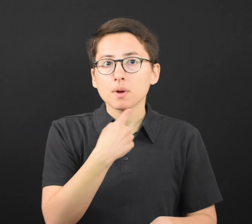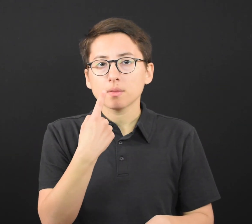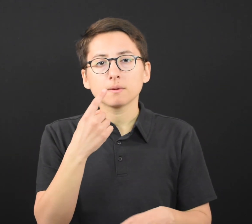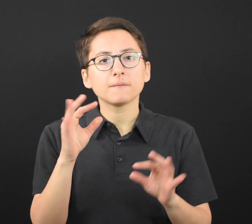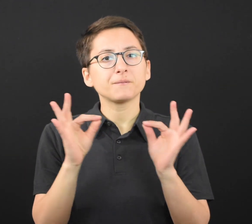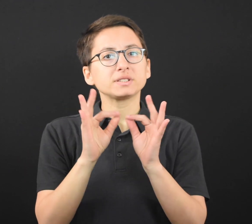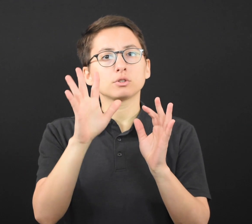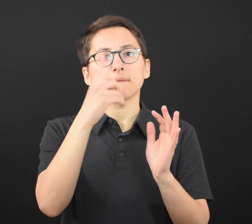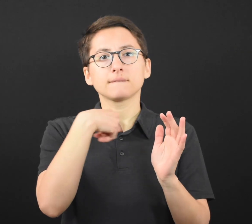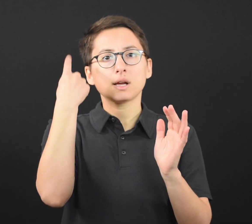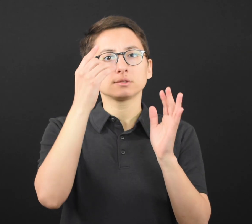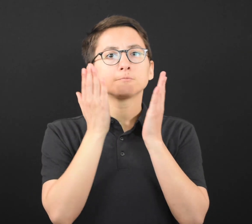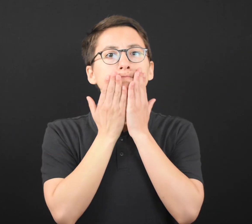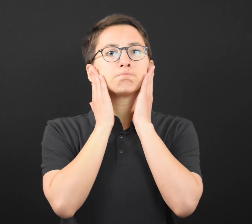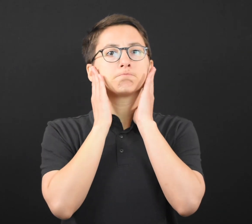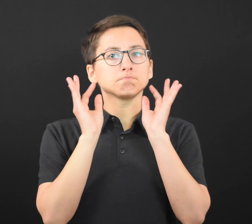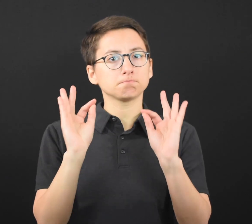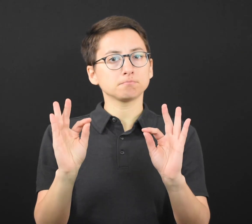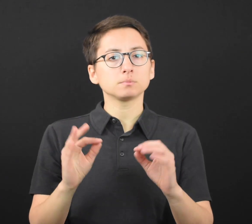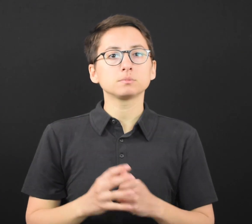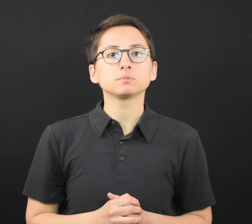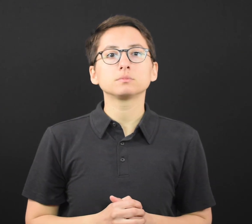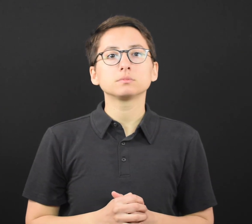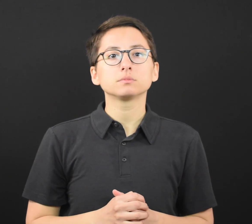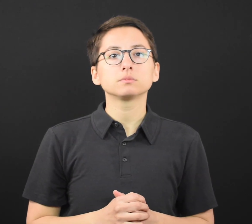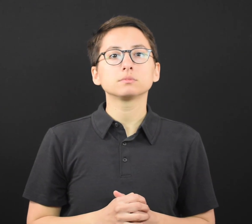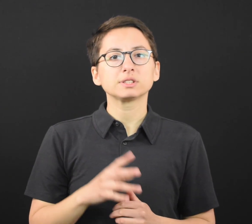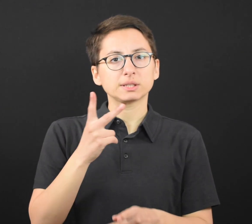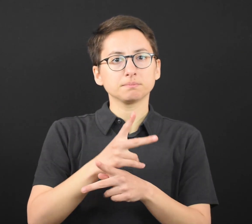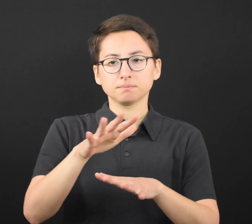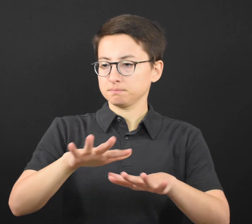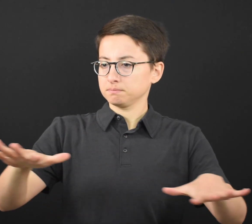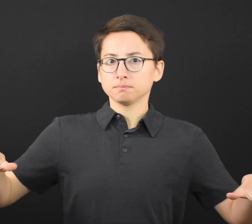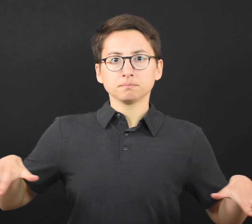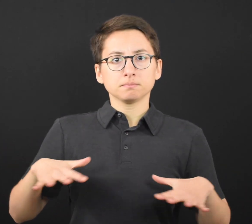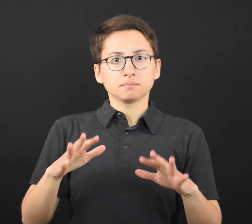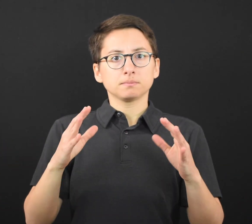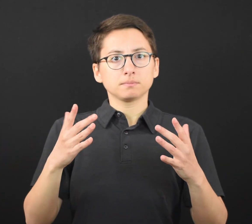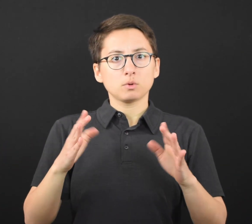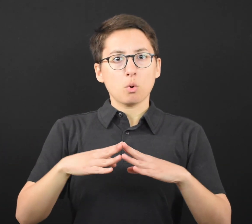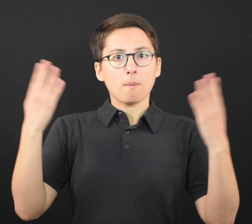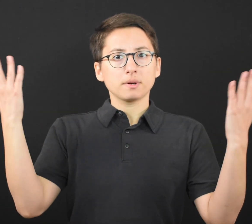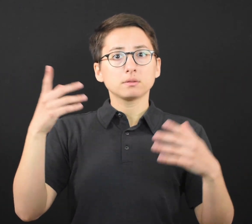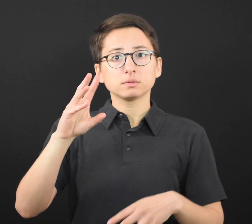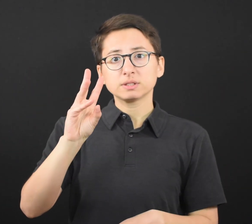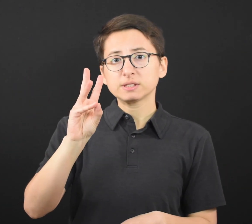and fits well to the face. ○ Keep space between yourself and others